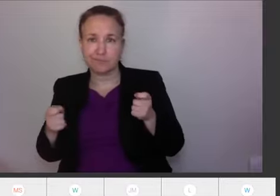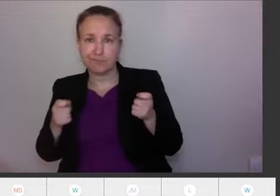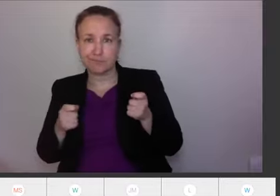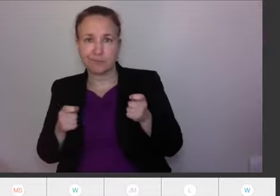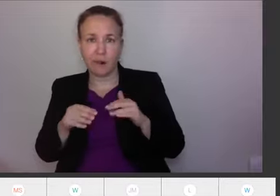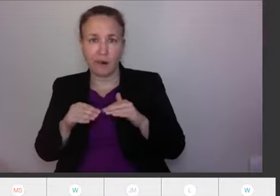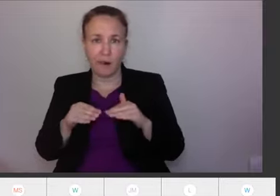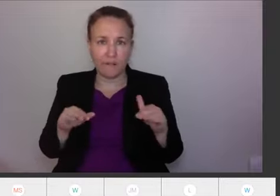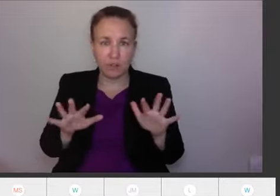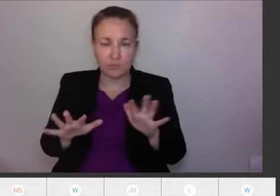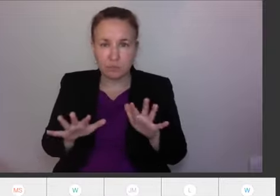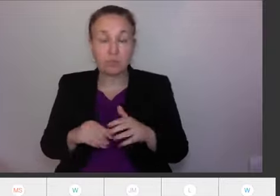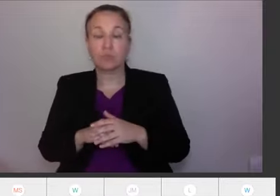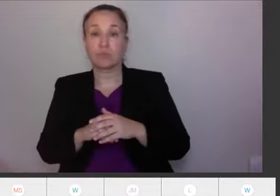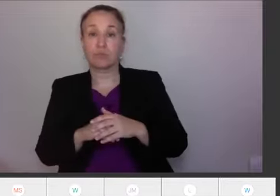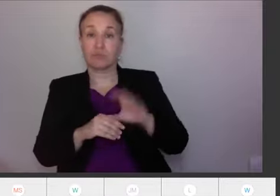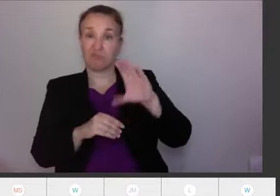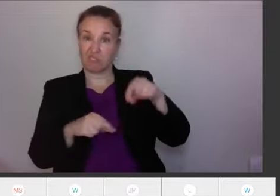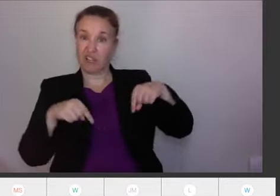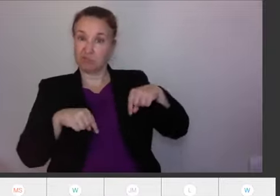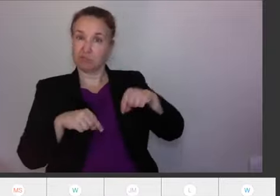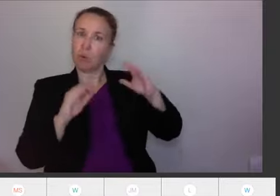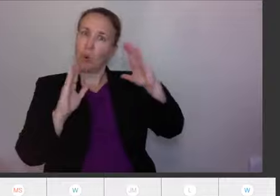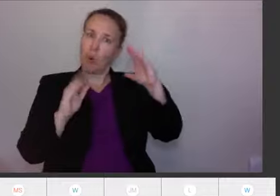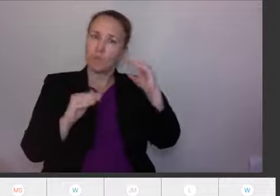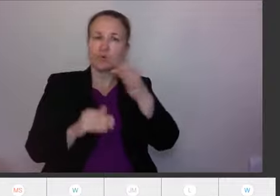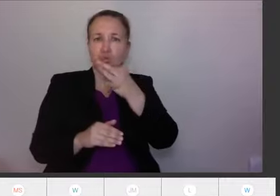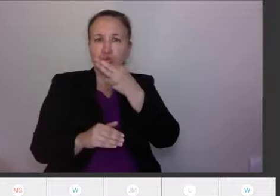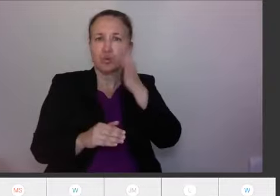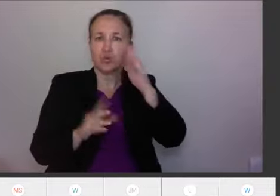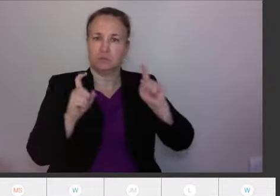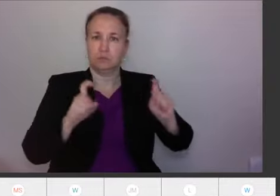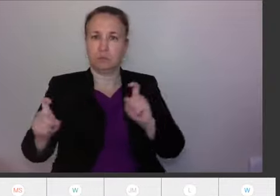county is very much hoping to do that soon we have